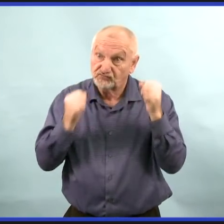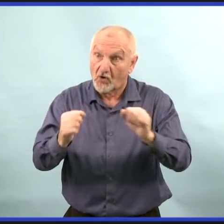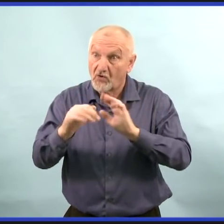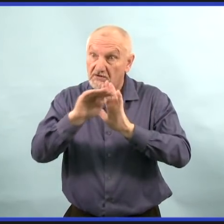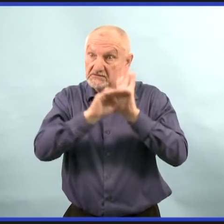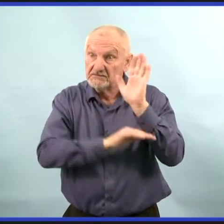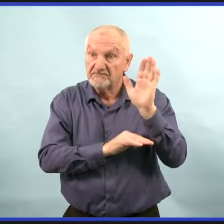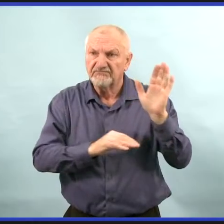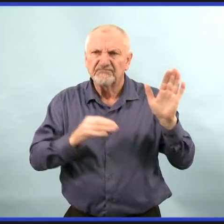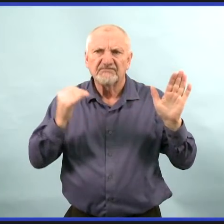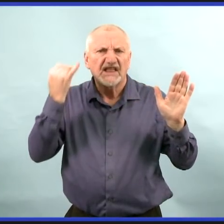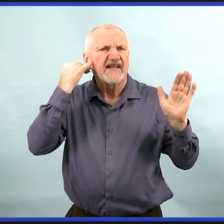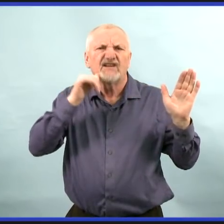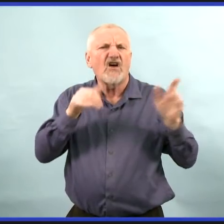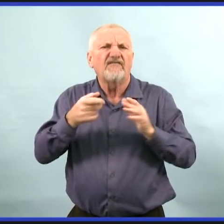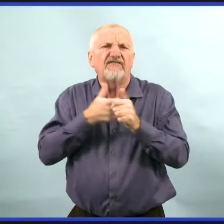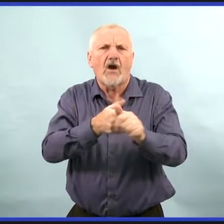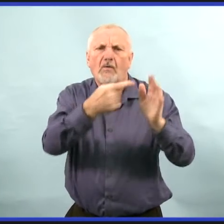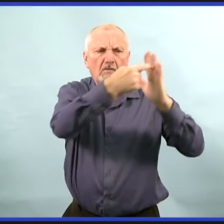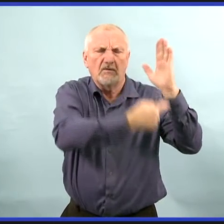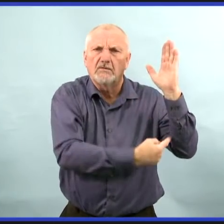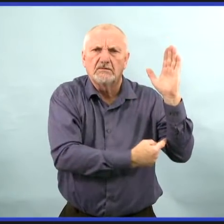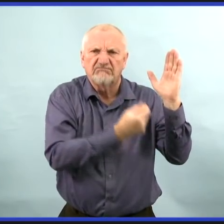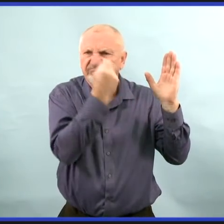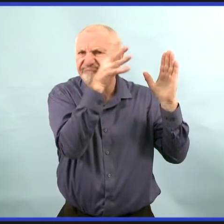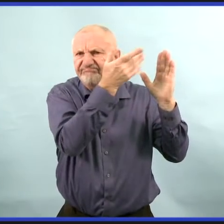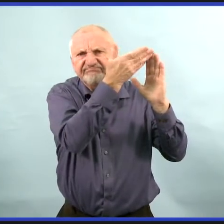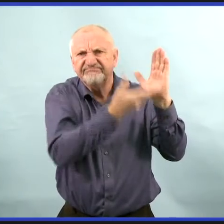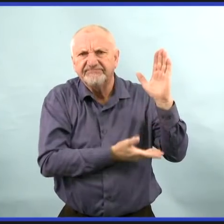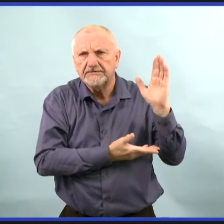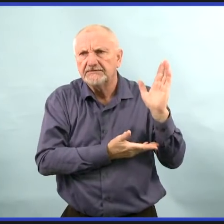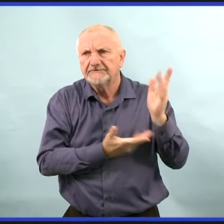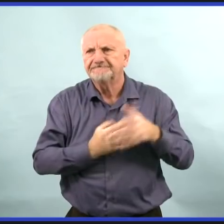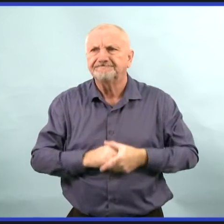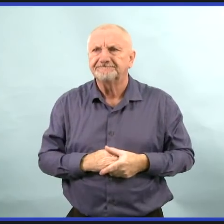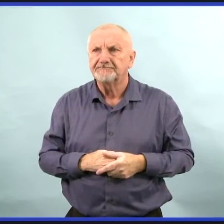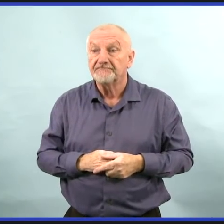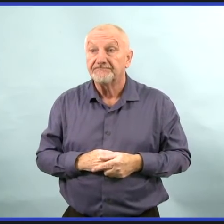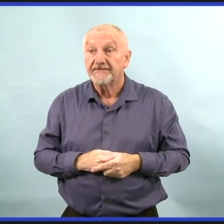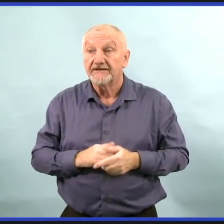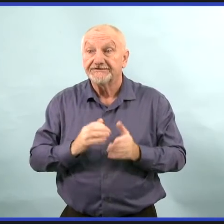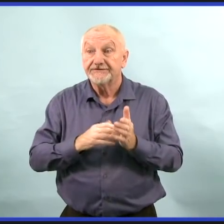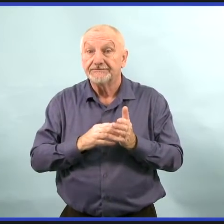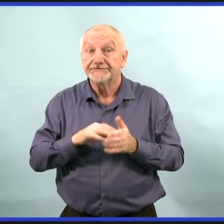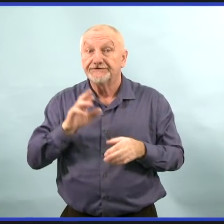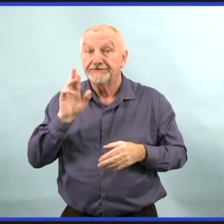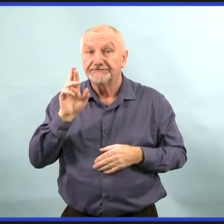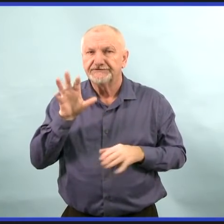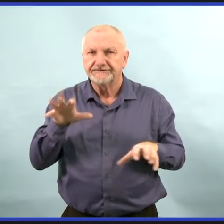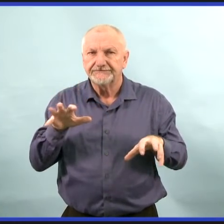so i think our you know public health approach is always multifaceted so certainly the public health